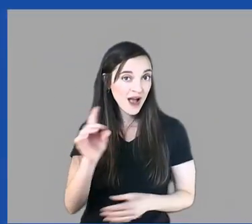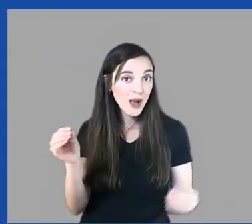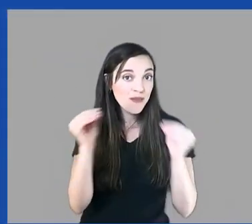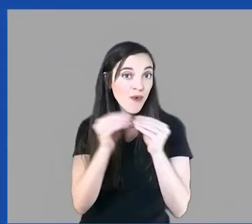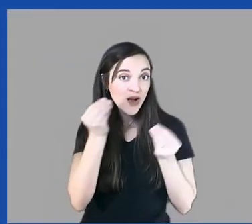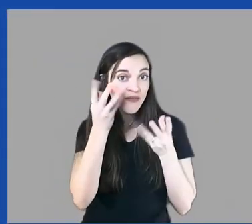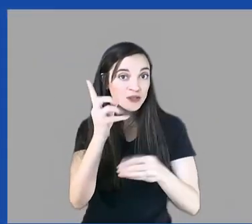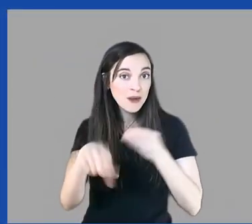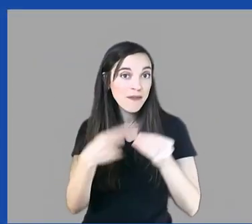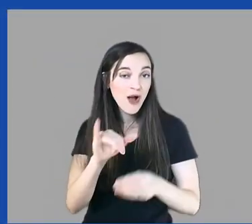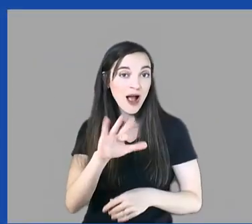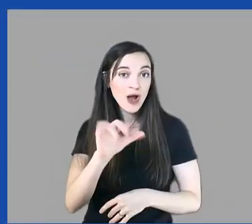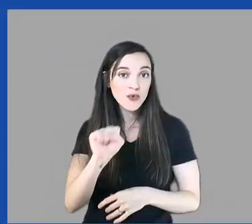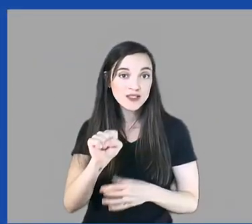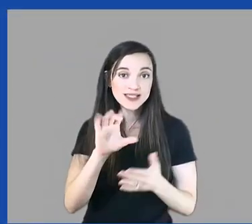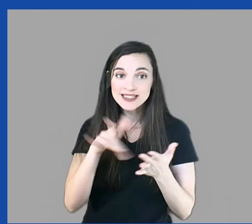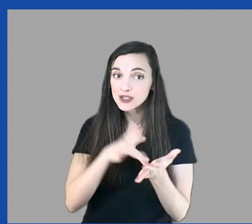Where can you find the information for the IRIS center?